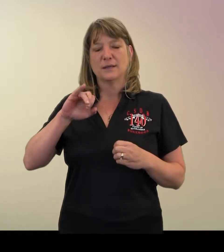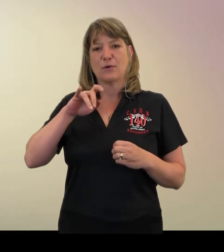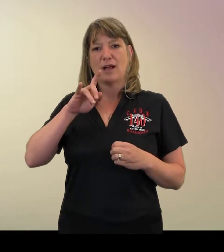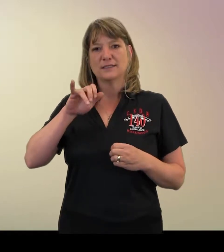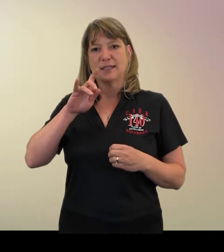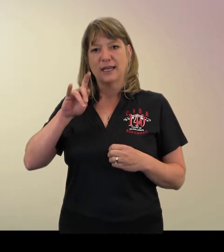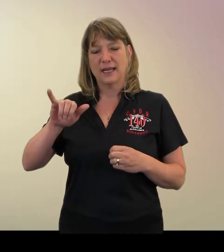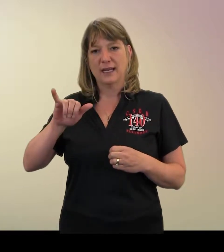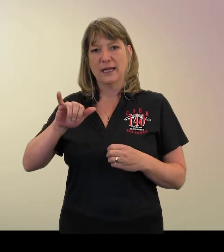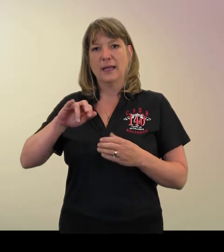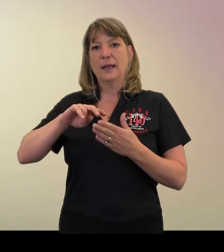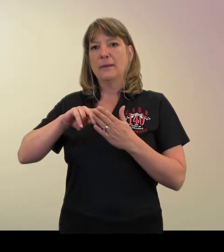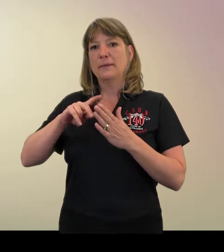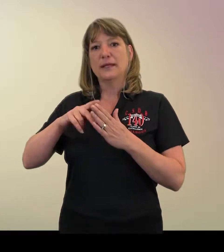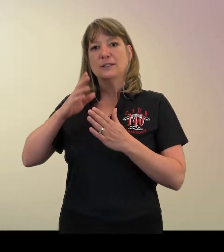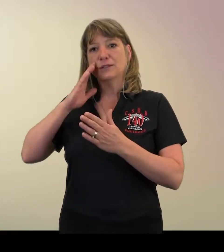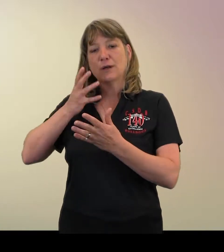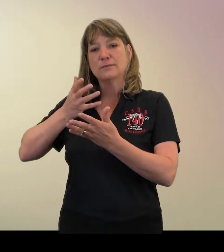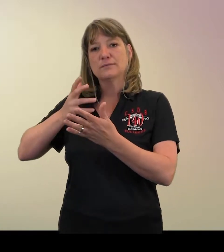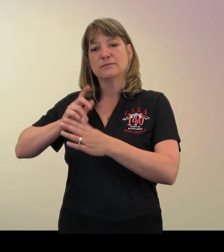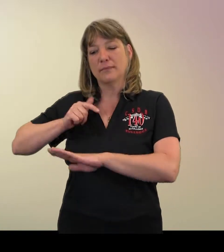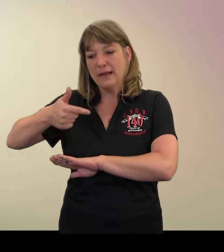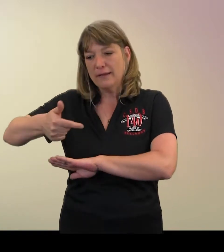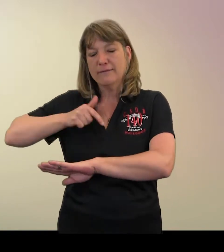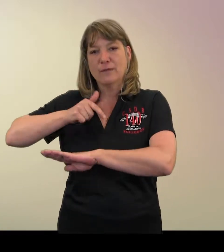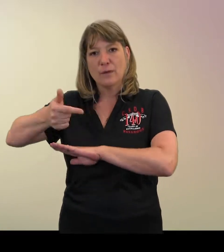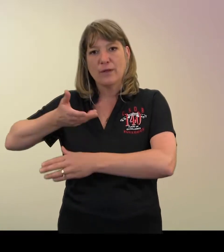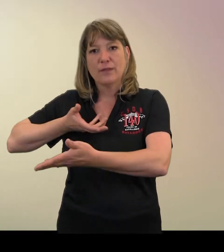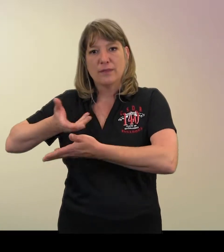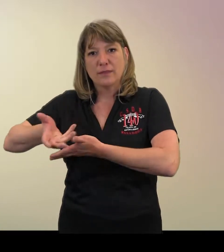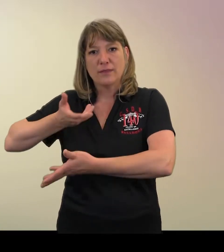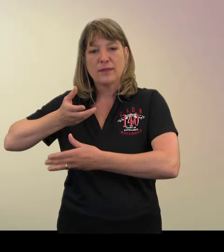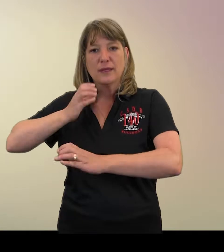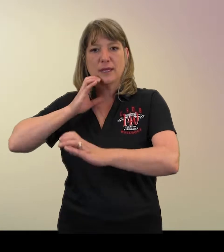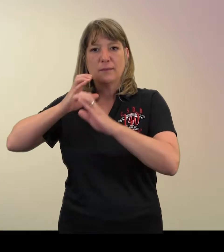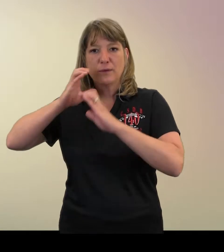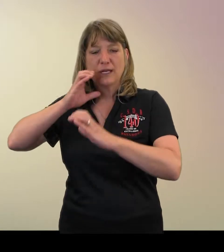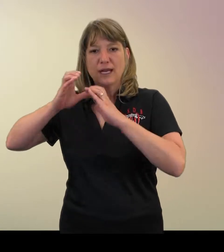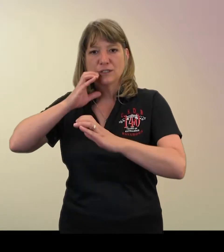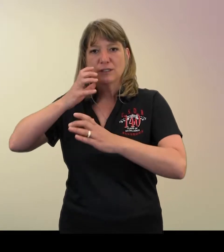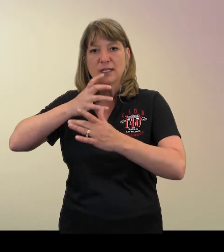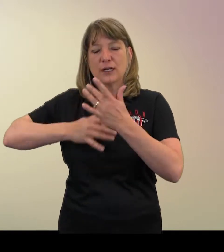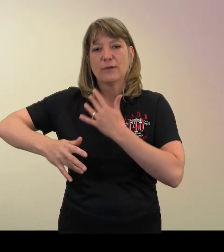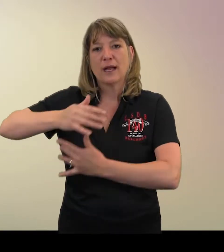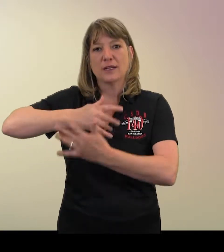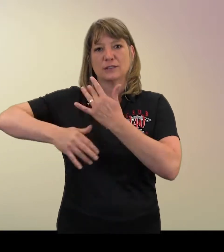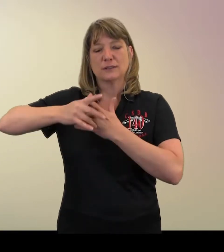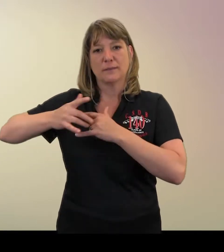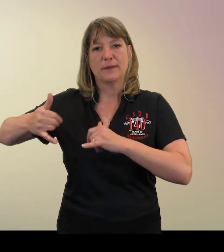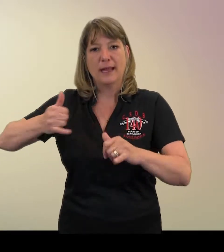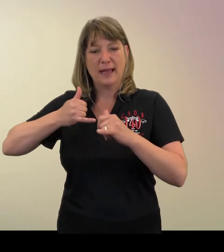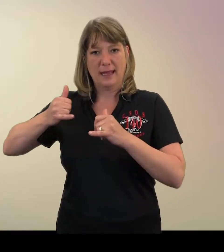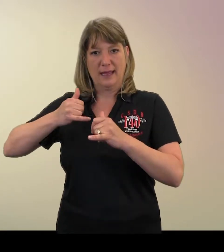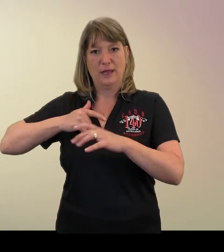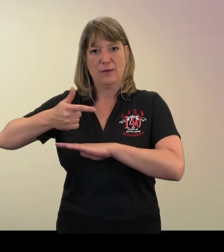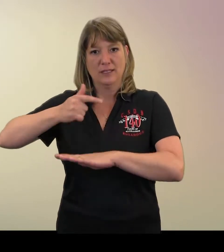and what I mean by that is the back and forth nature of communication interactions and play interactions